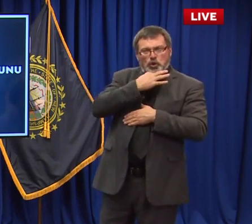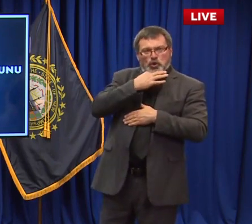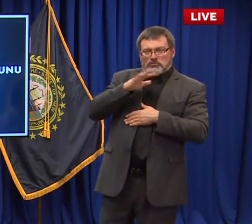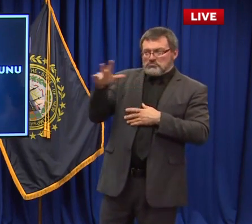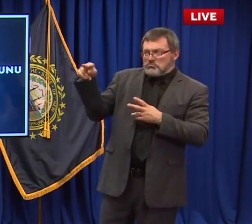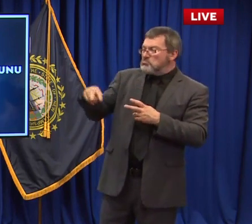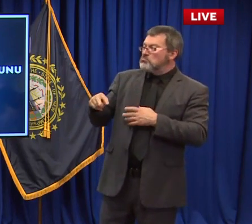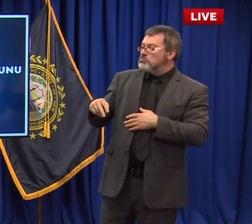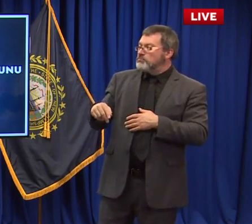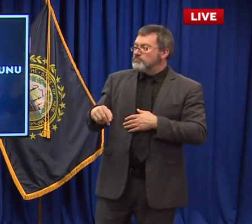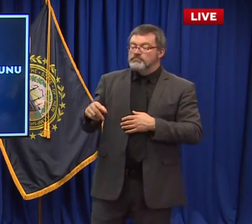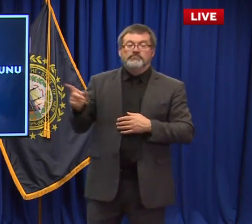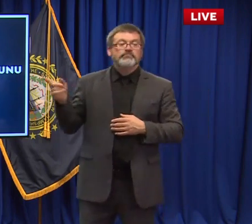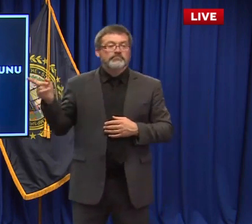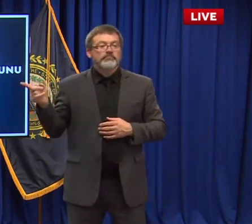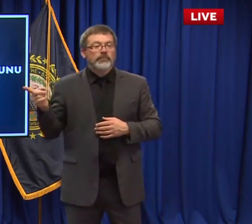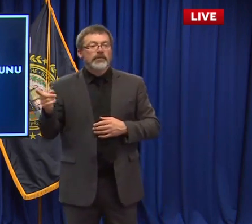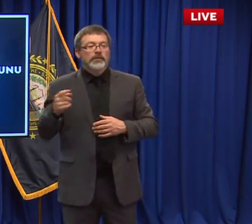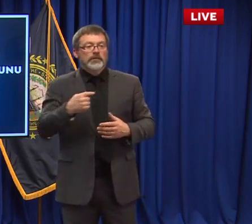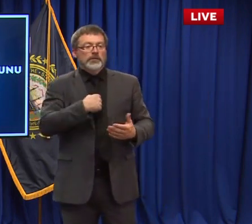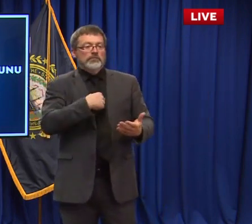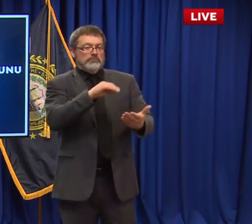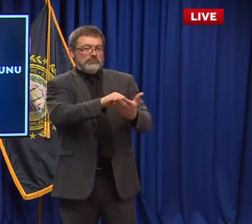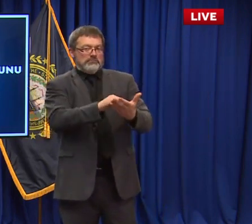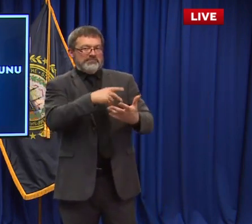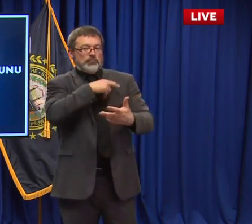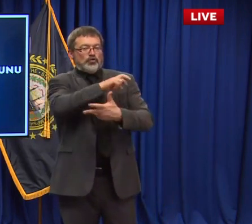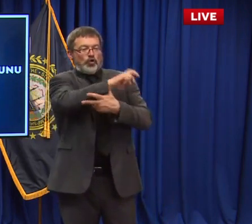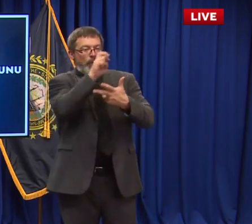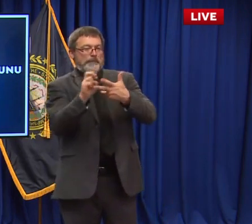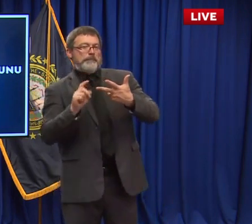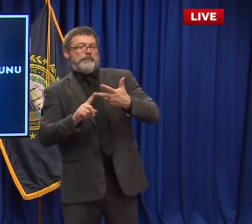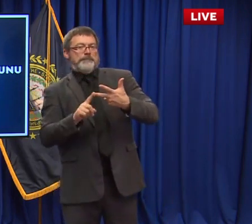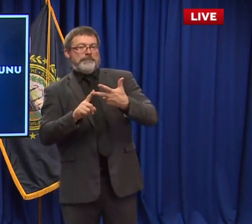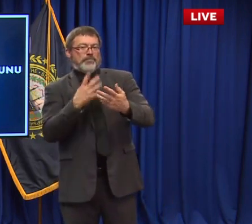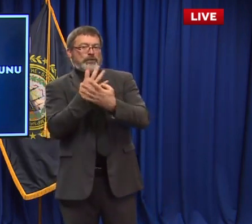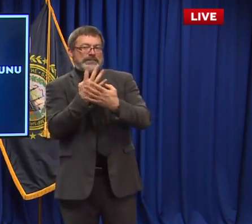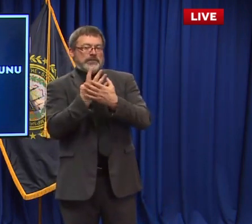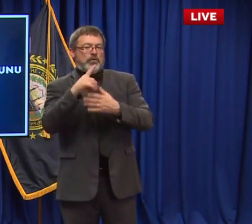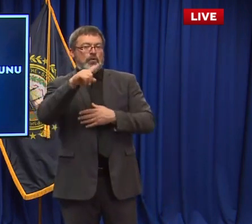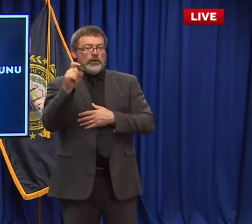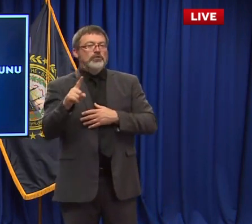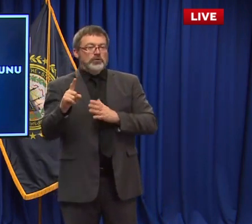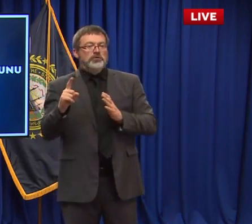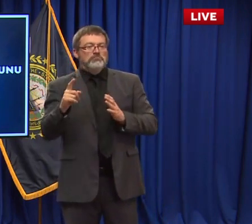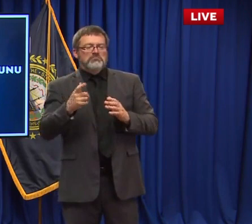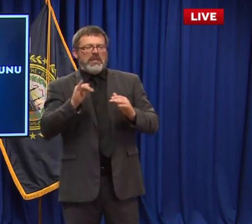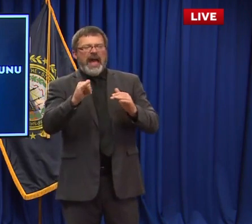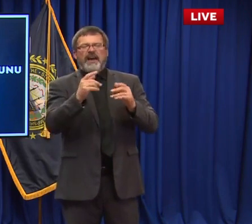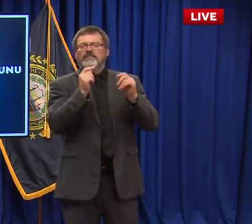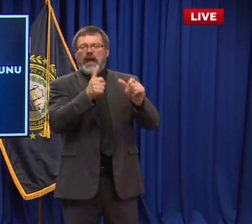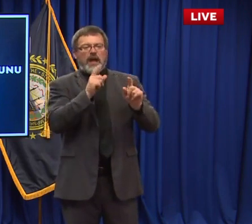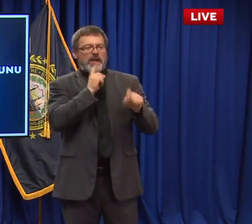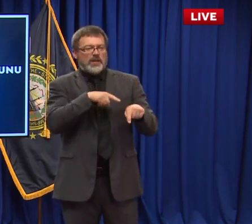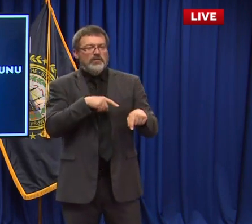ARE THERE ANY NEW CASES INSIDE CORRECTIONAL FACILITIES. I WILL TAKE THOSE BACKWARDS, THAT IS OK.